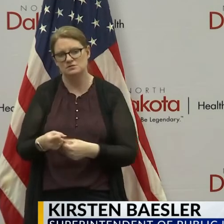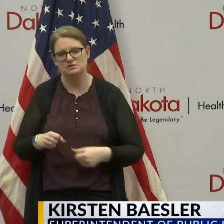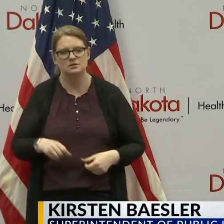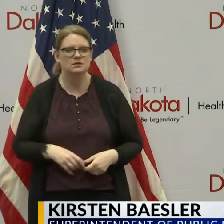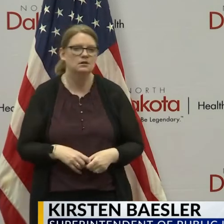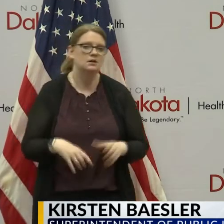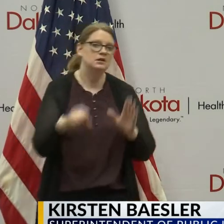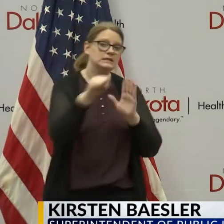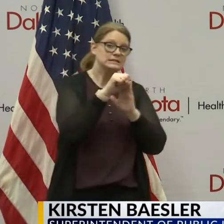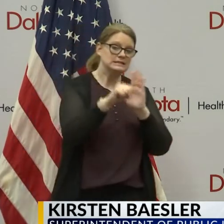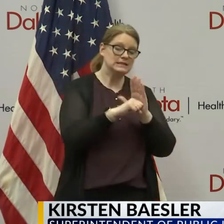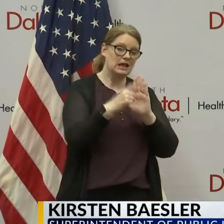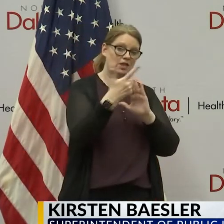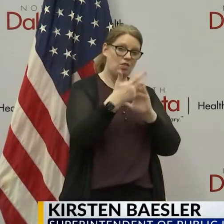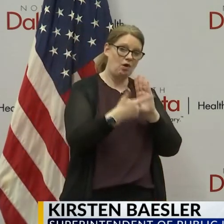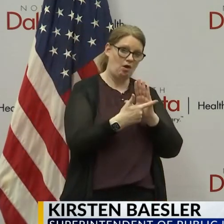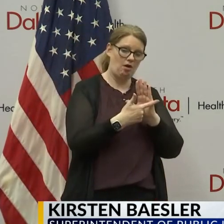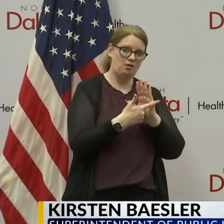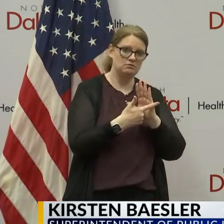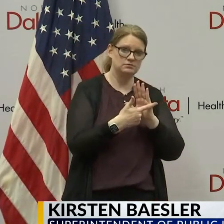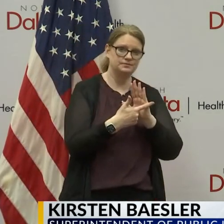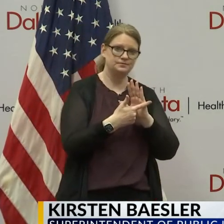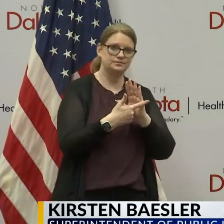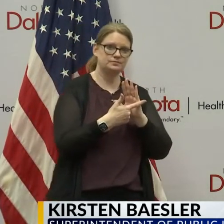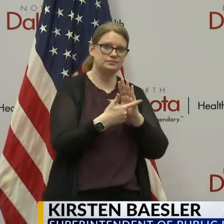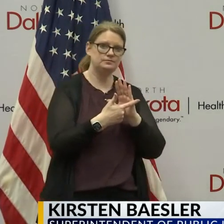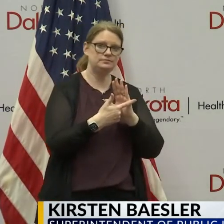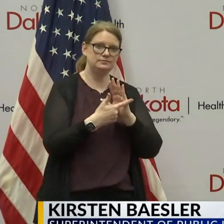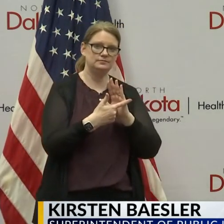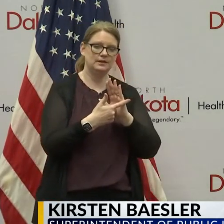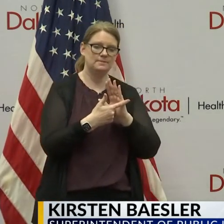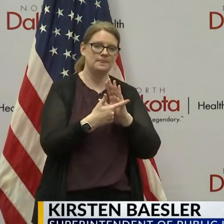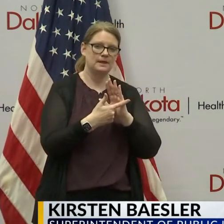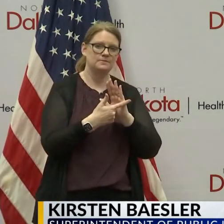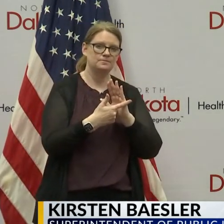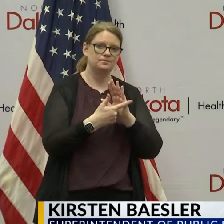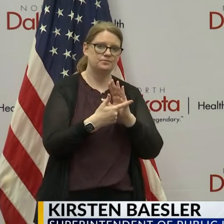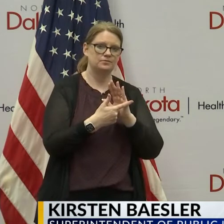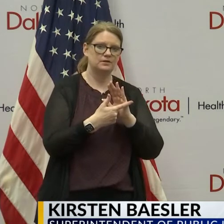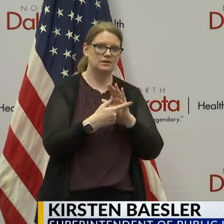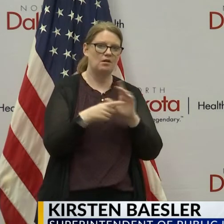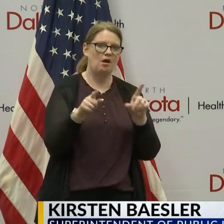ADMINISTRATORS WHO ARE NEW TO THEIR POSITION SO THEY CAN CONTINUE TO GAIN MORE FEEDBACK AND MORE CONFIDENCE IN THERE JOB.